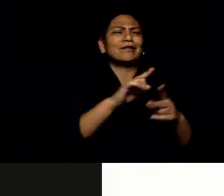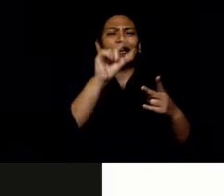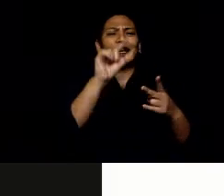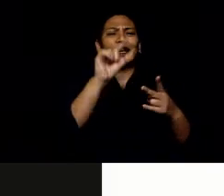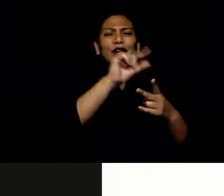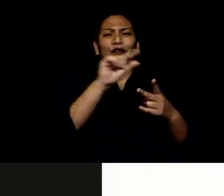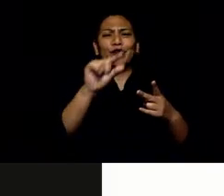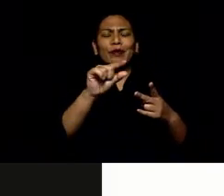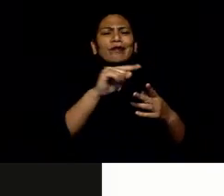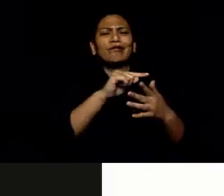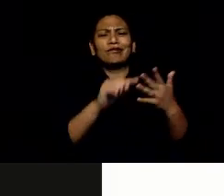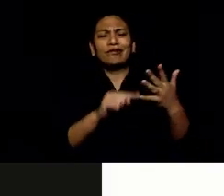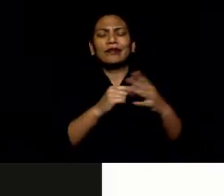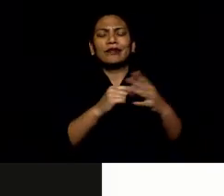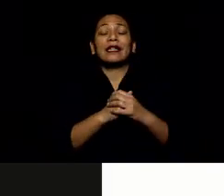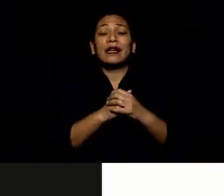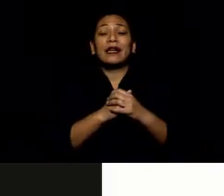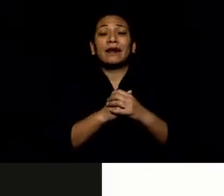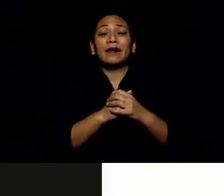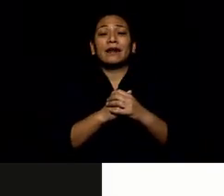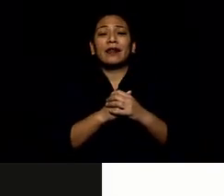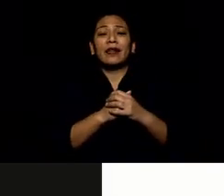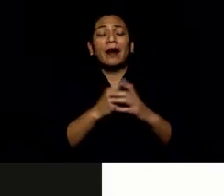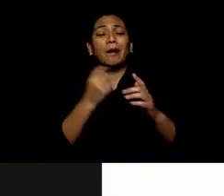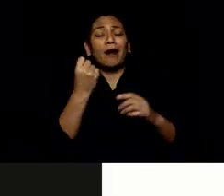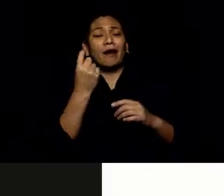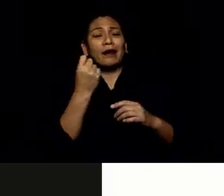but it's, uh, and it has a long and storied